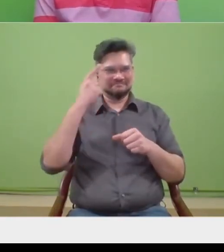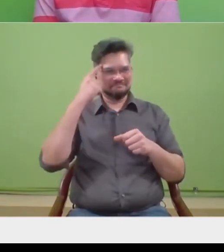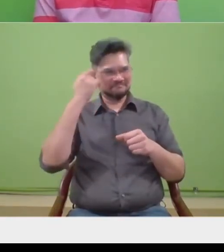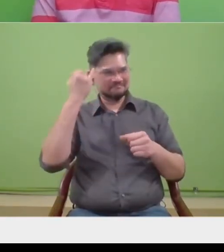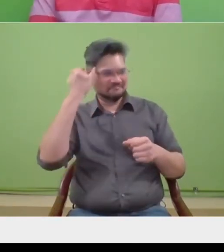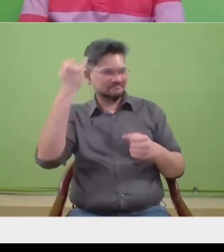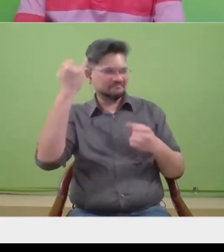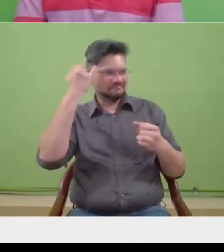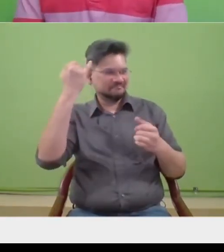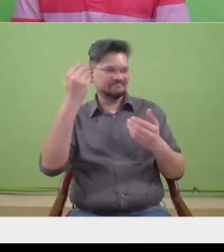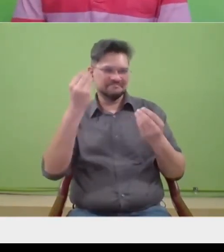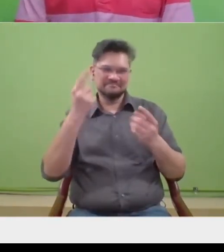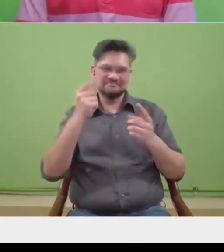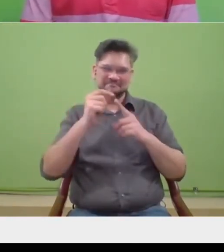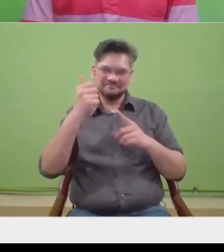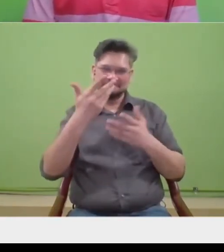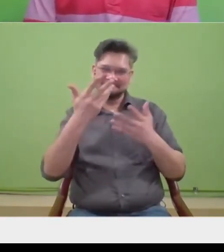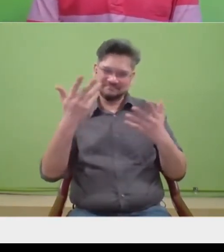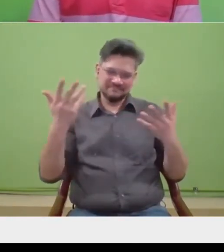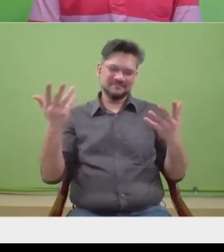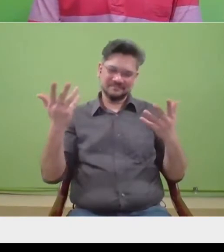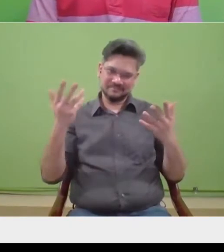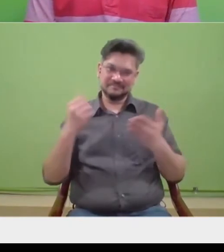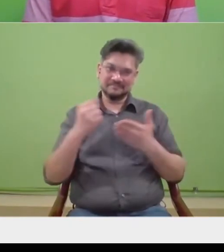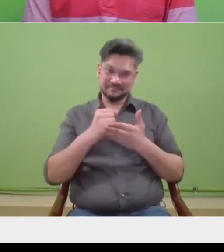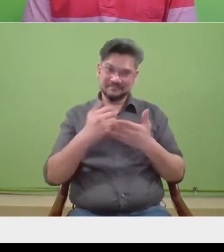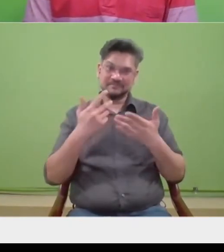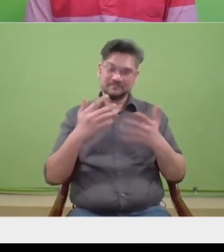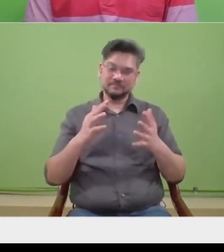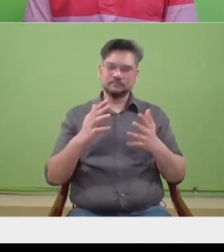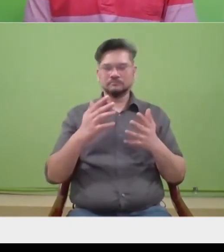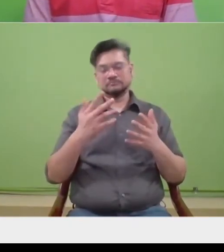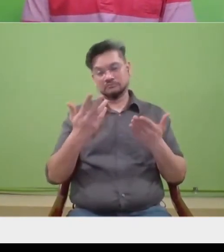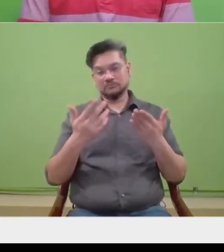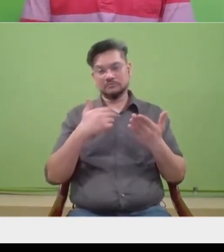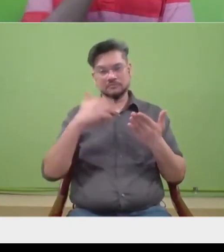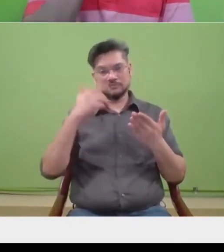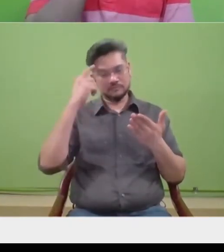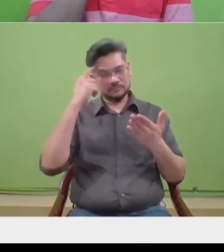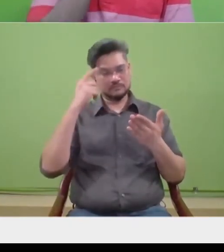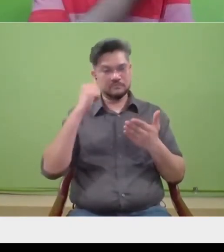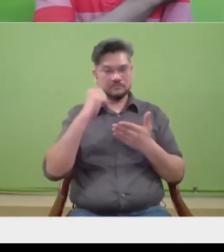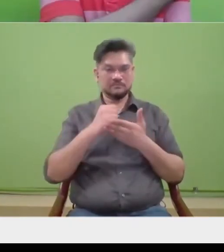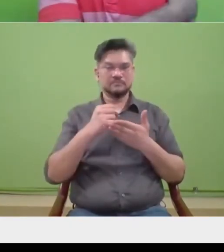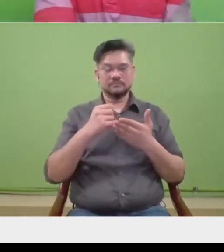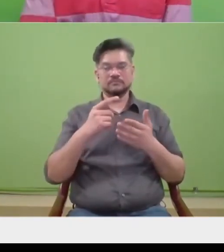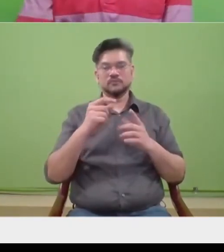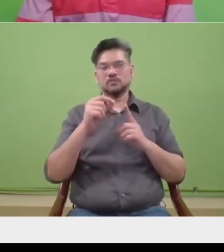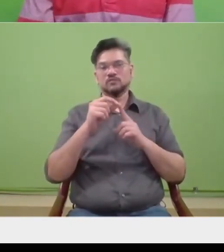principals etc they have tried this right it should be taken up as a policy okay so it could be